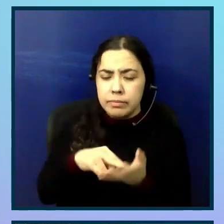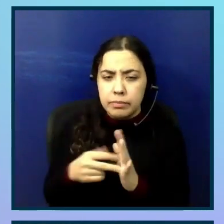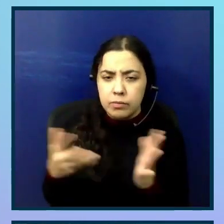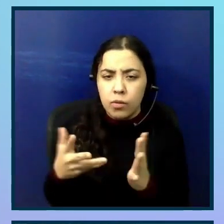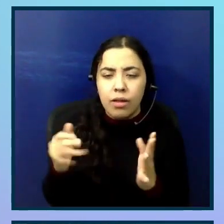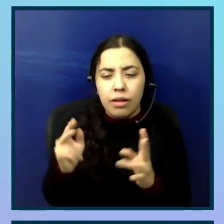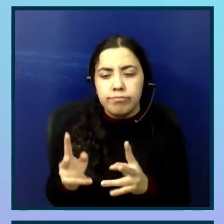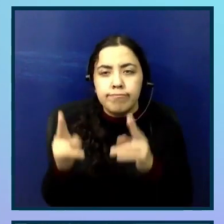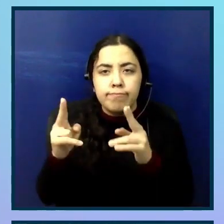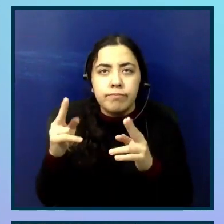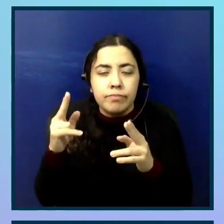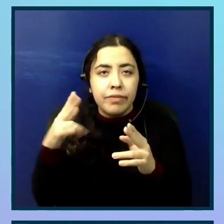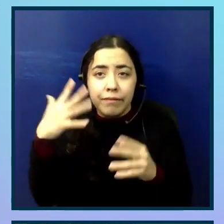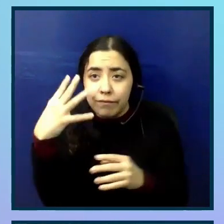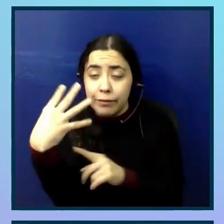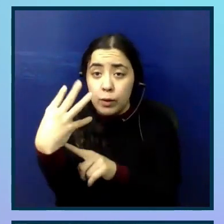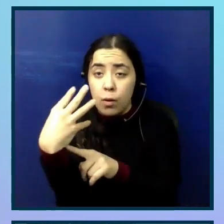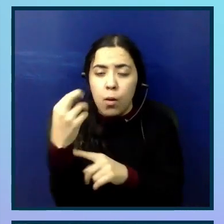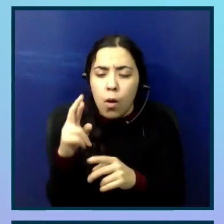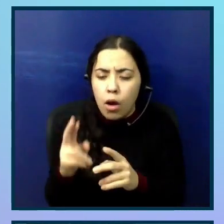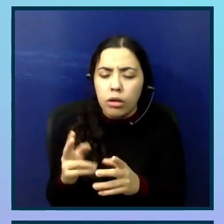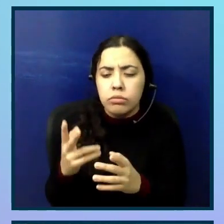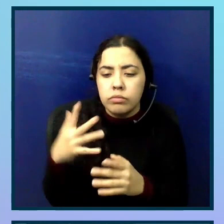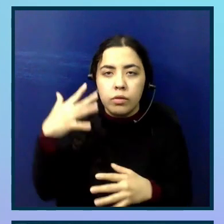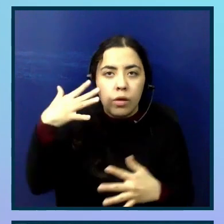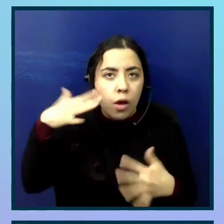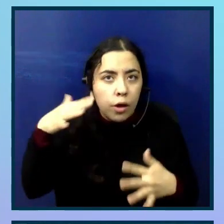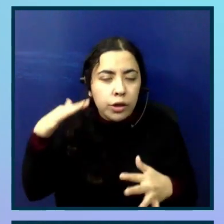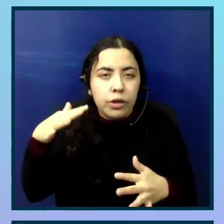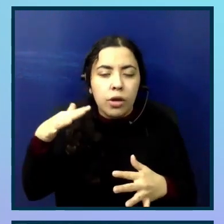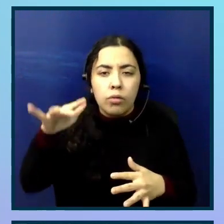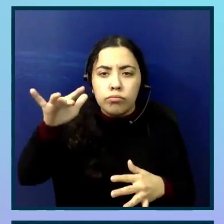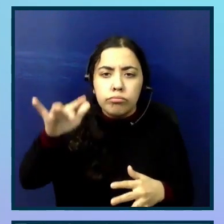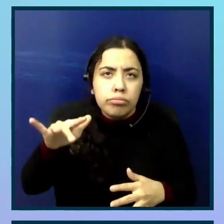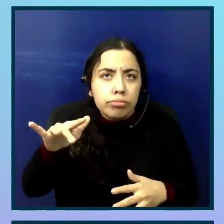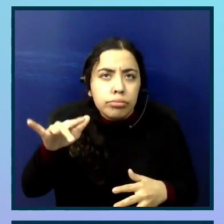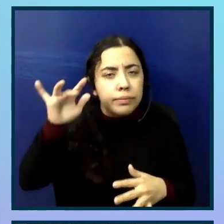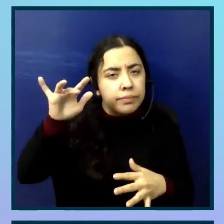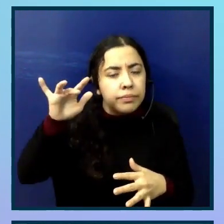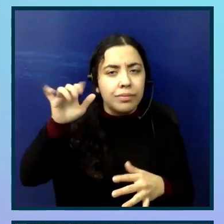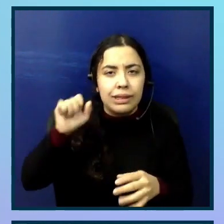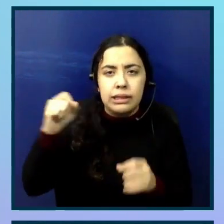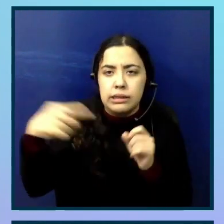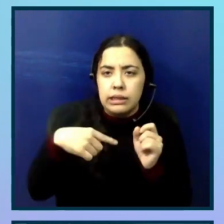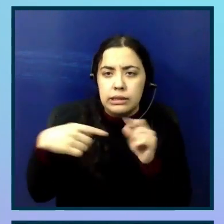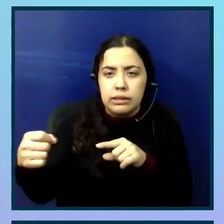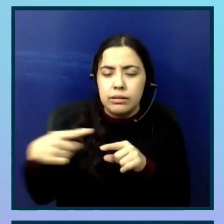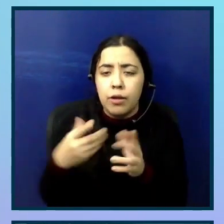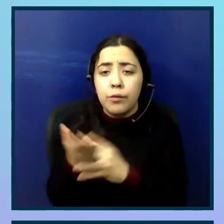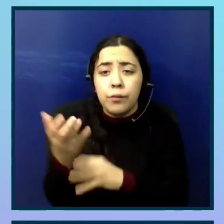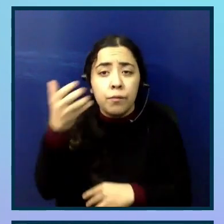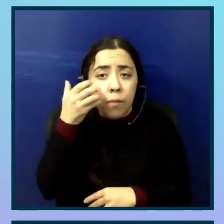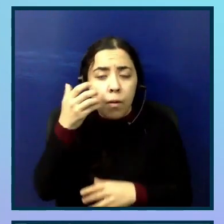that are available on both mobile and desktop. Essentially, there are way for our users